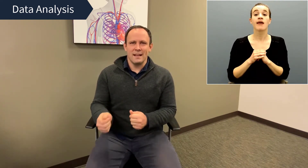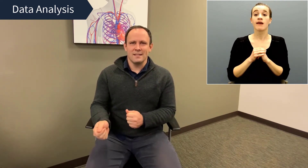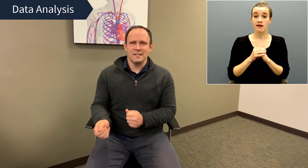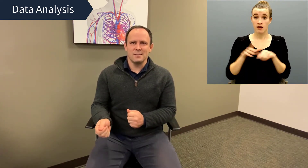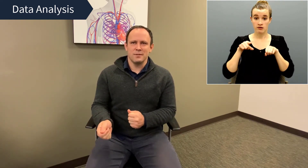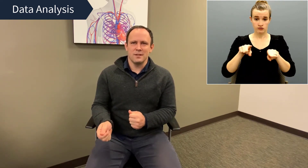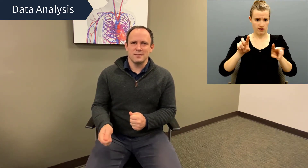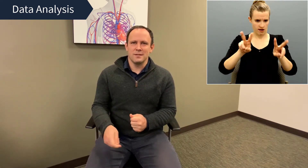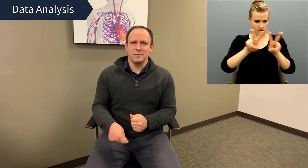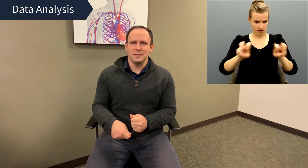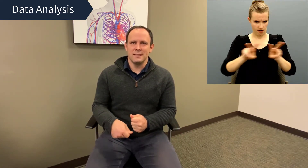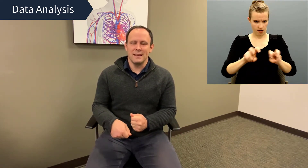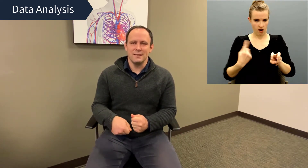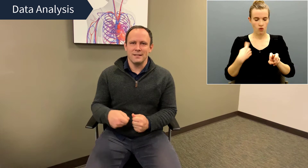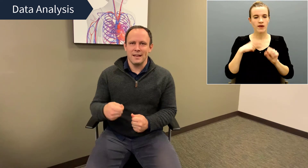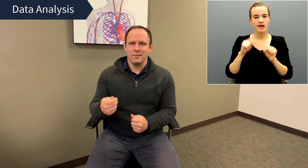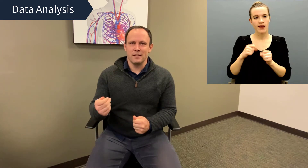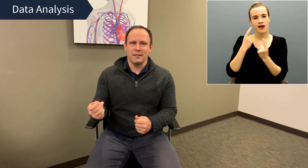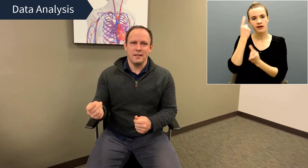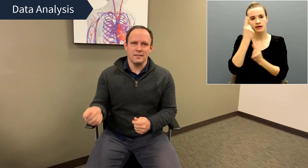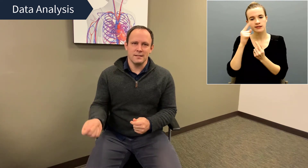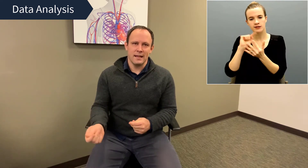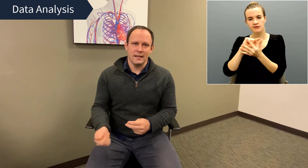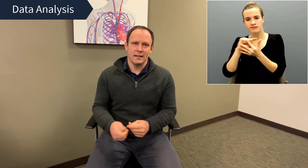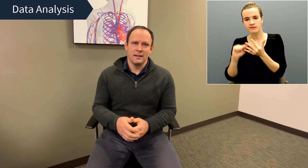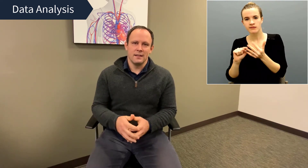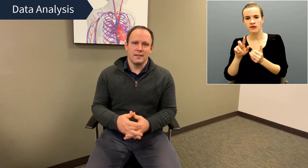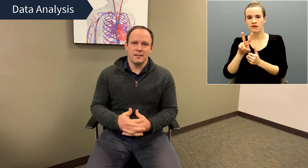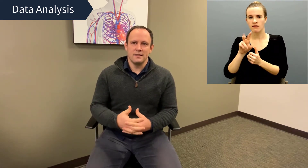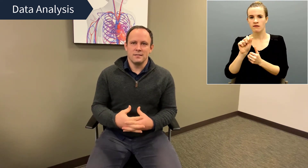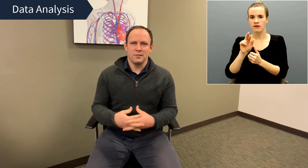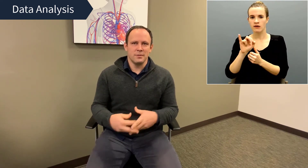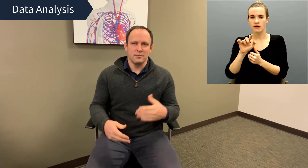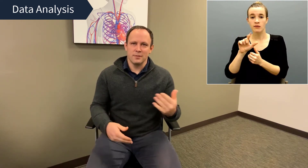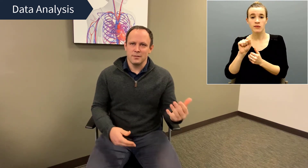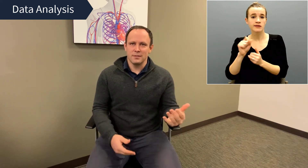analysis, we were also able to take into account things like the urban rural